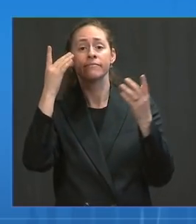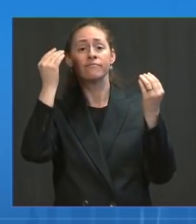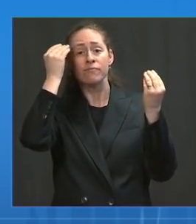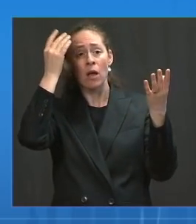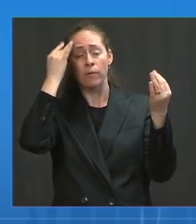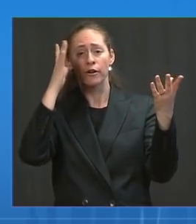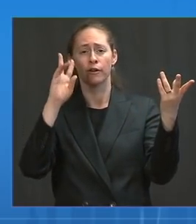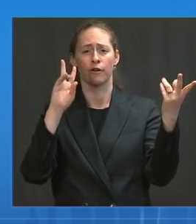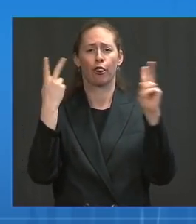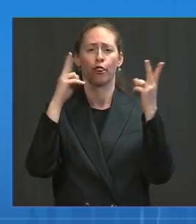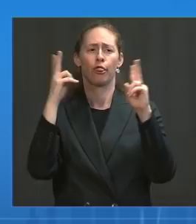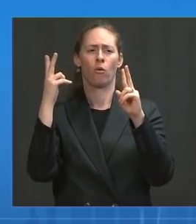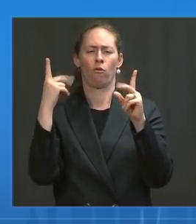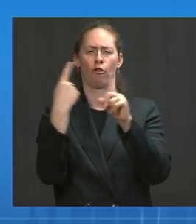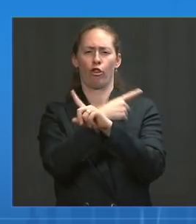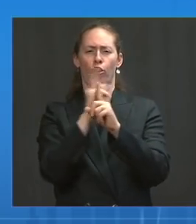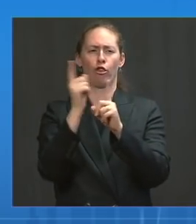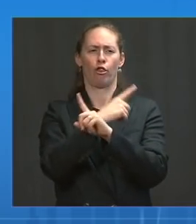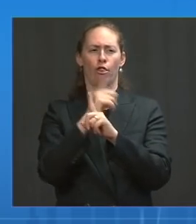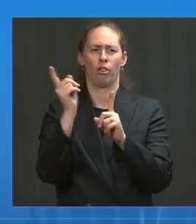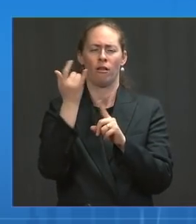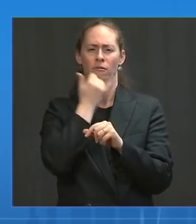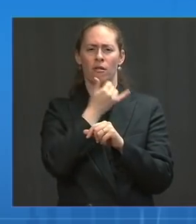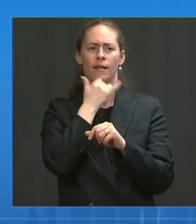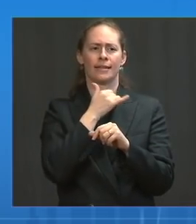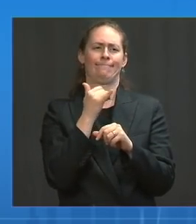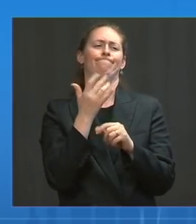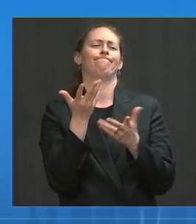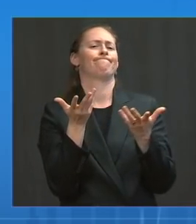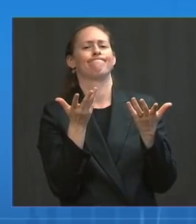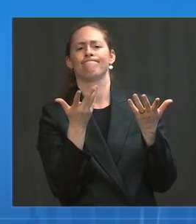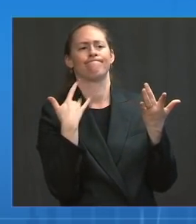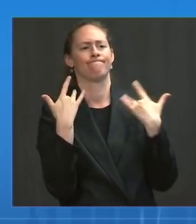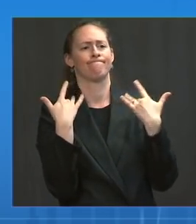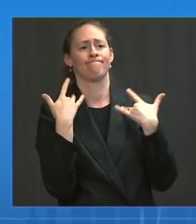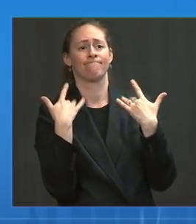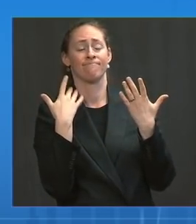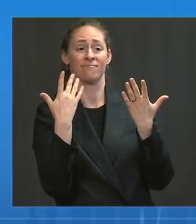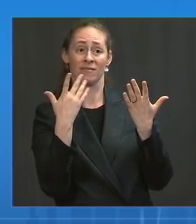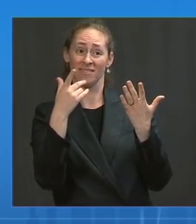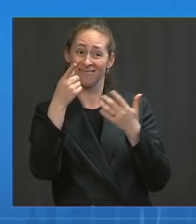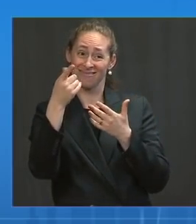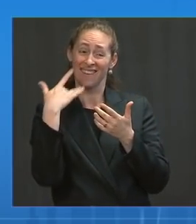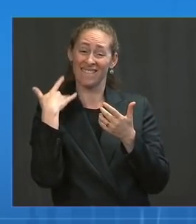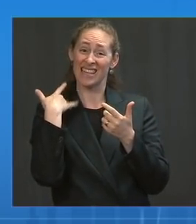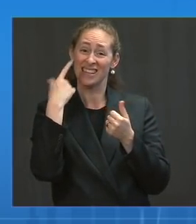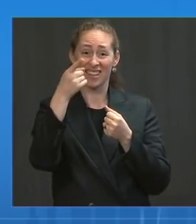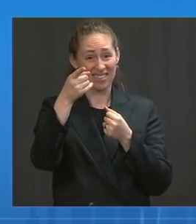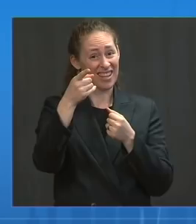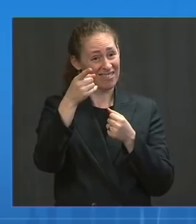this type of trusted messenger work, I believe you are doing a disservice to the country and to the doctors,